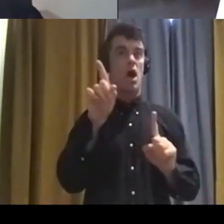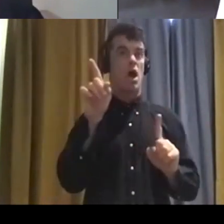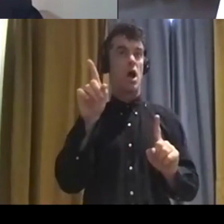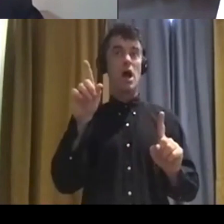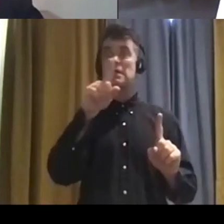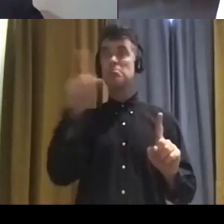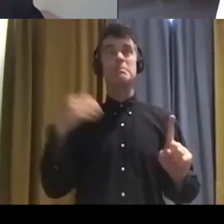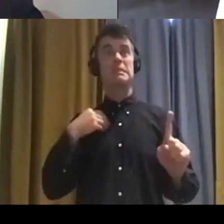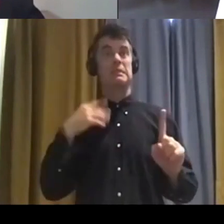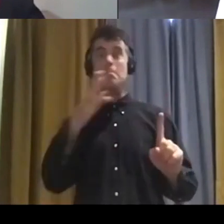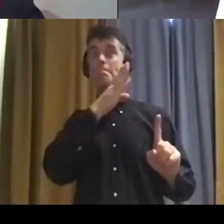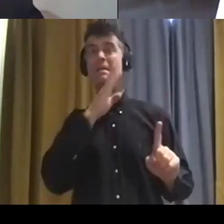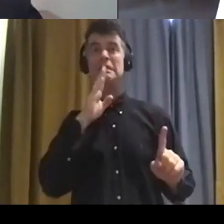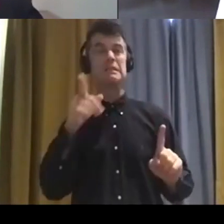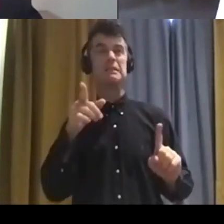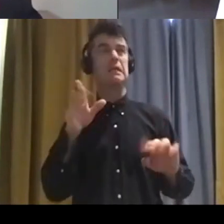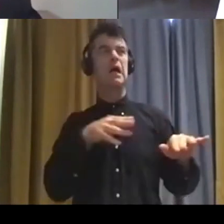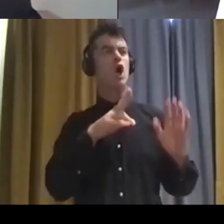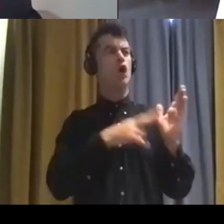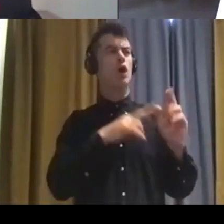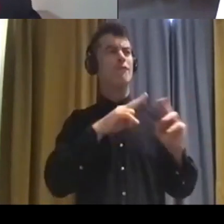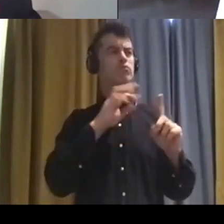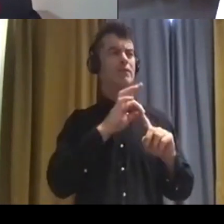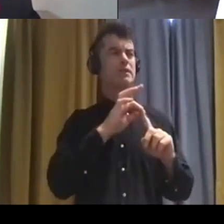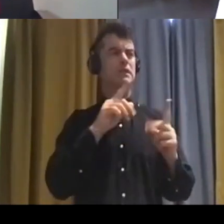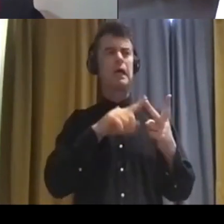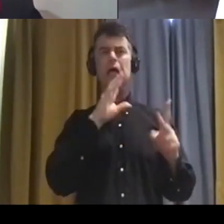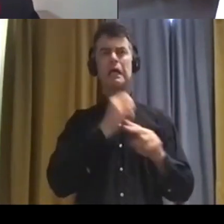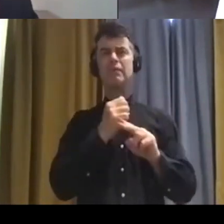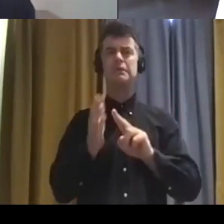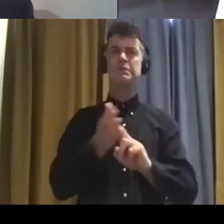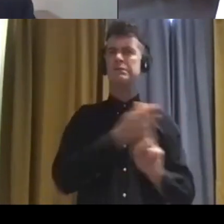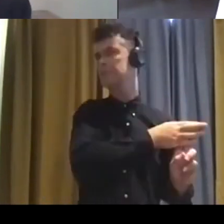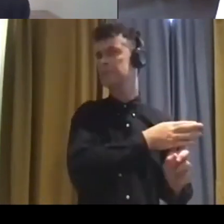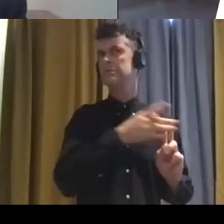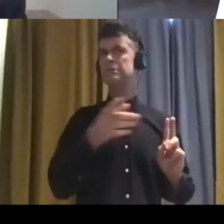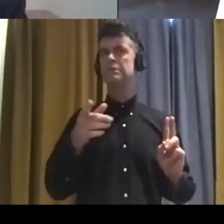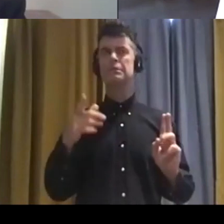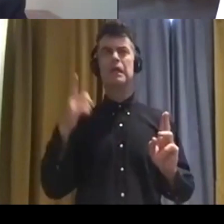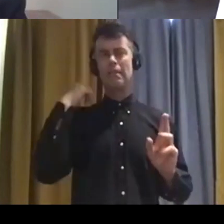for the not-for-profit space and government space and that there's a trade-off between